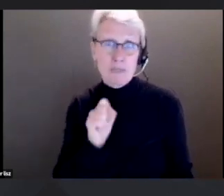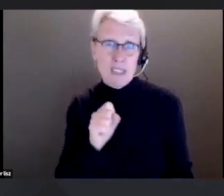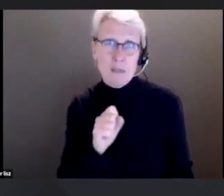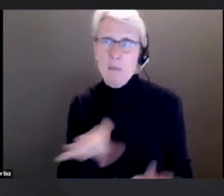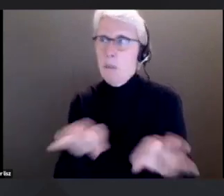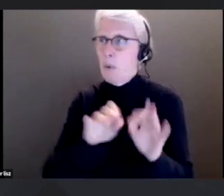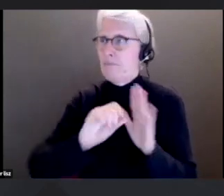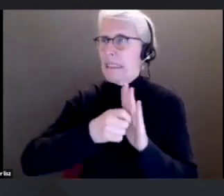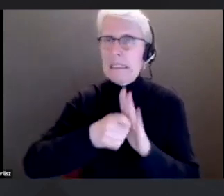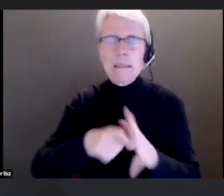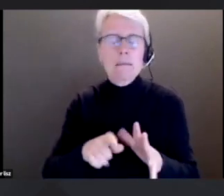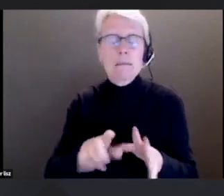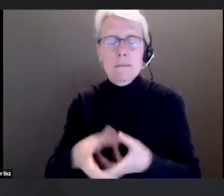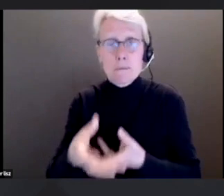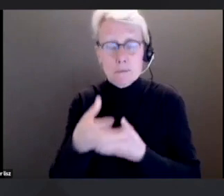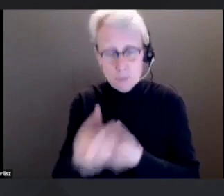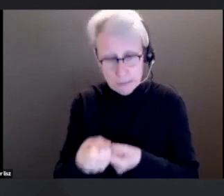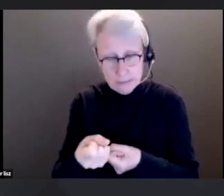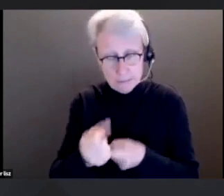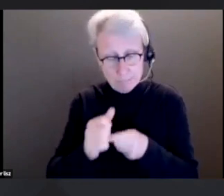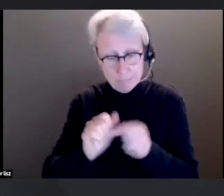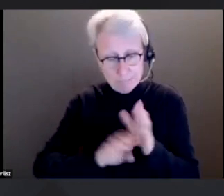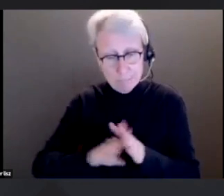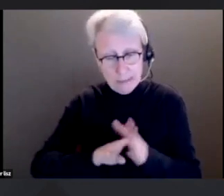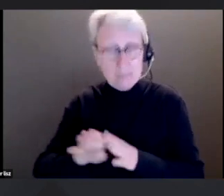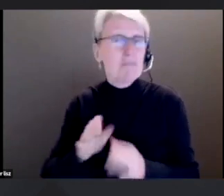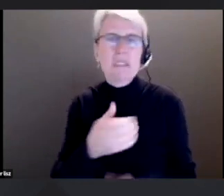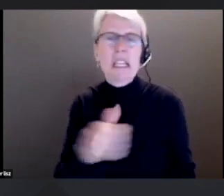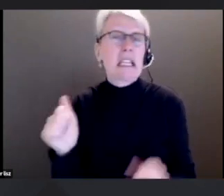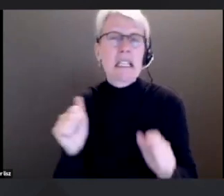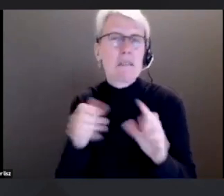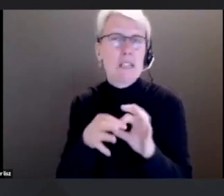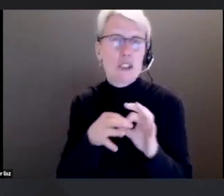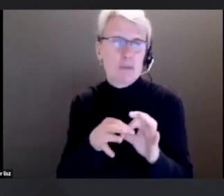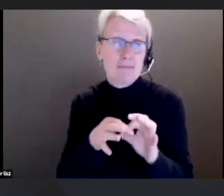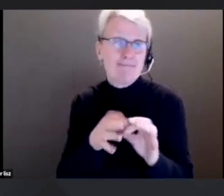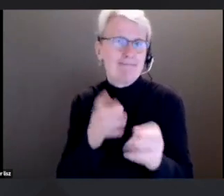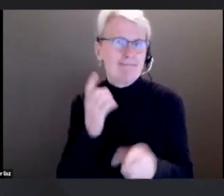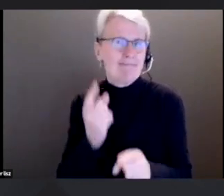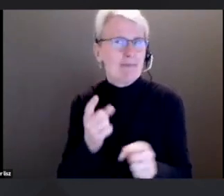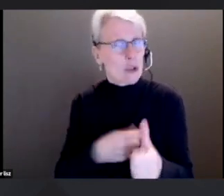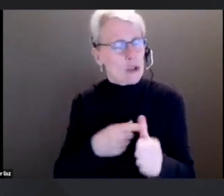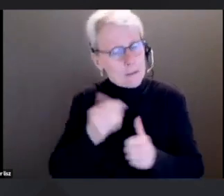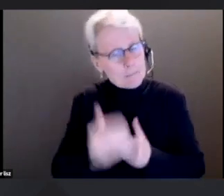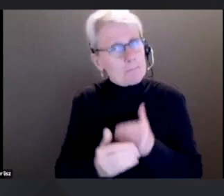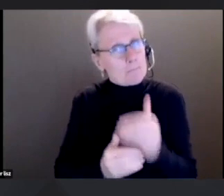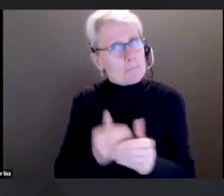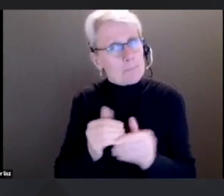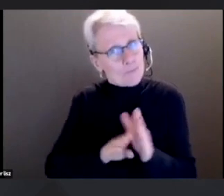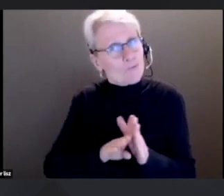Thank you so much, Dave. Another great question, Jennifer's asking, "Are you aware of any new research data on the return on investment